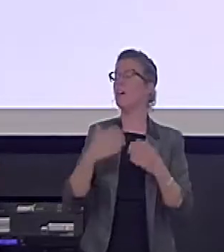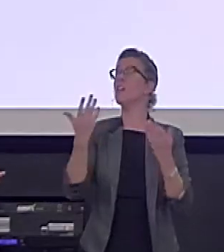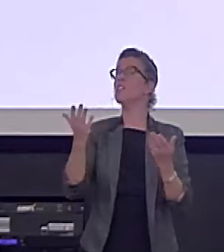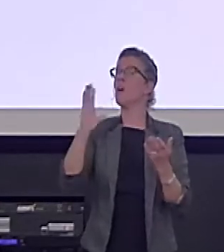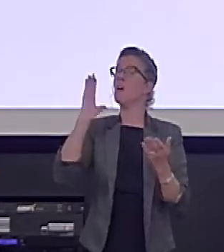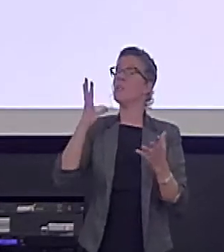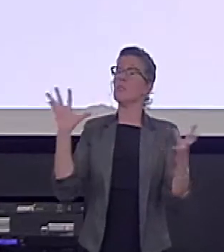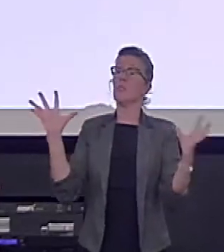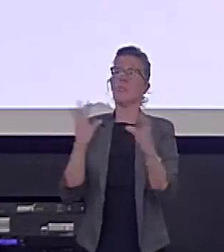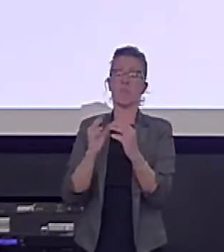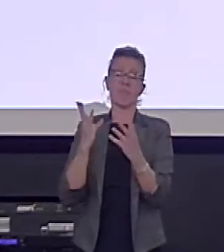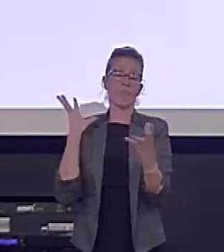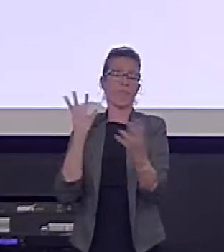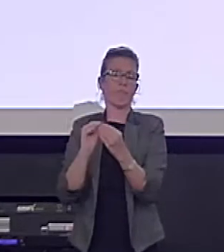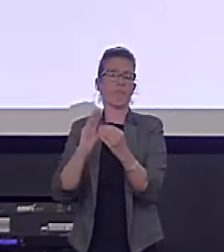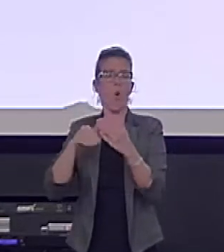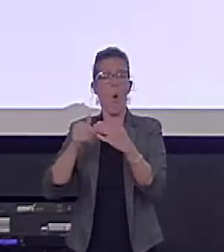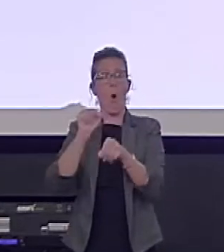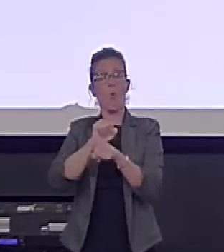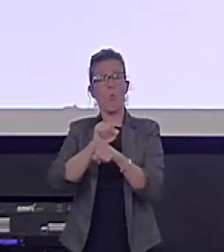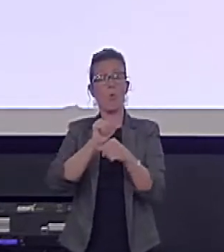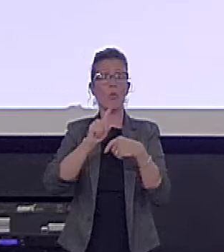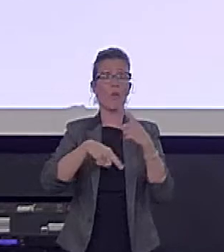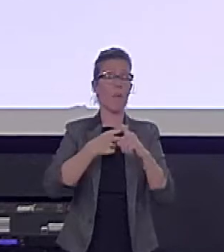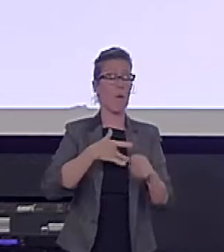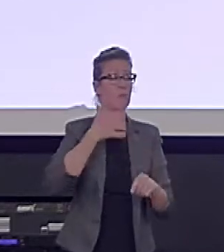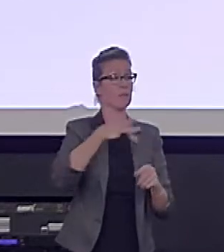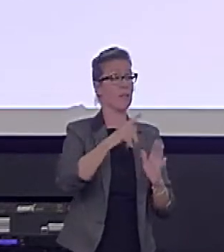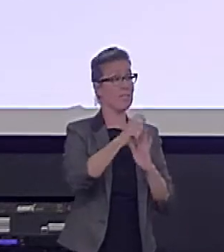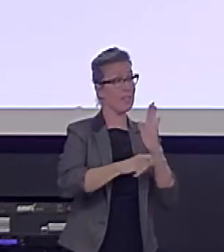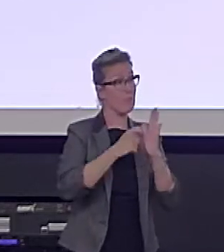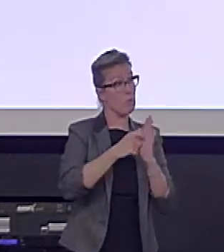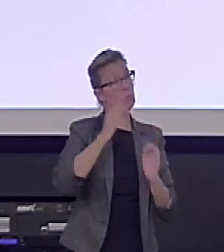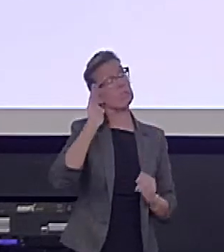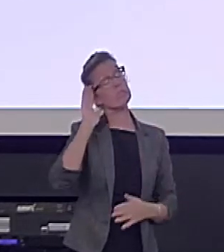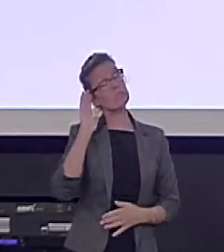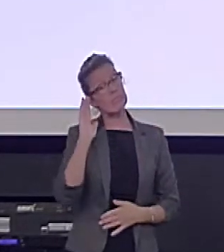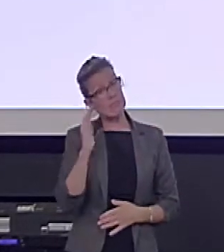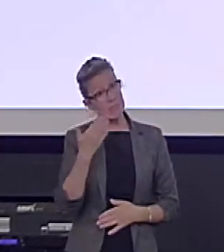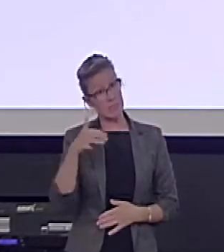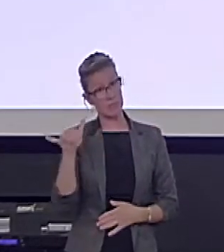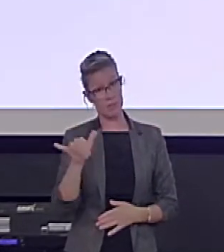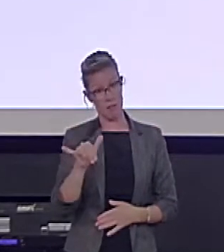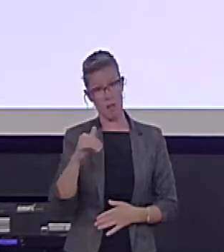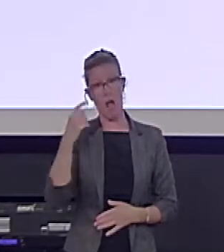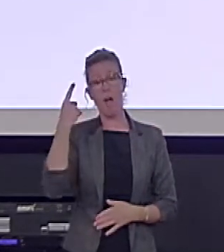that we have from the work on sensitive periods, is at least for sensory processes,